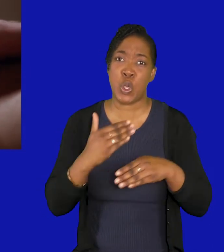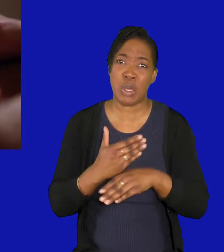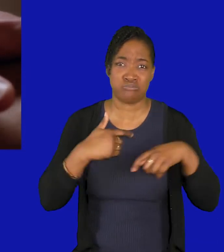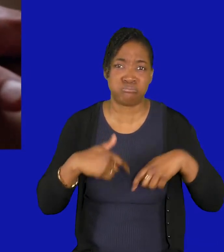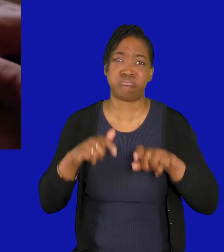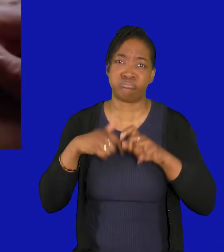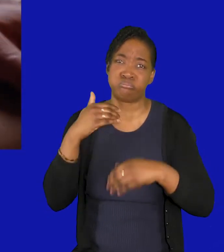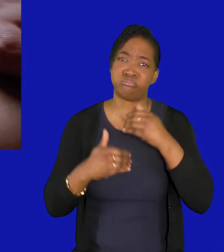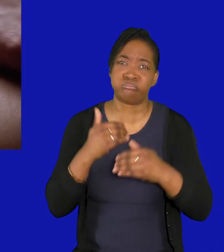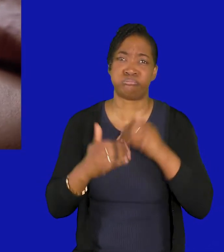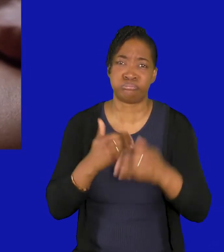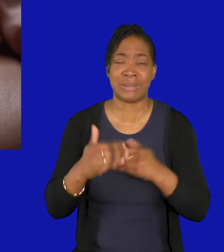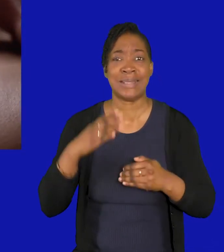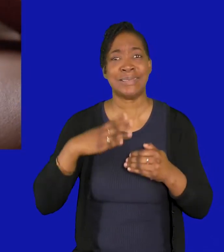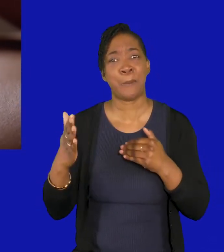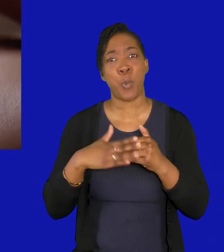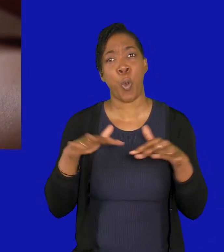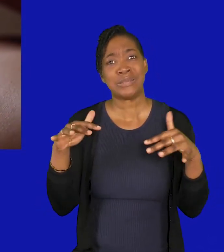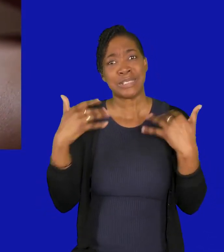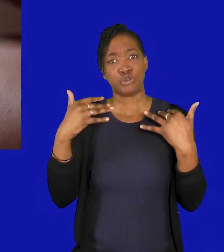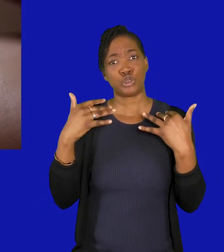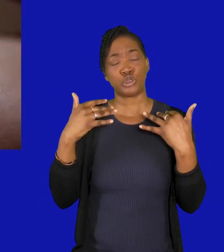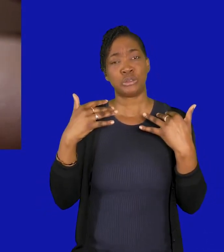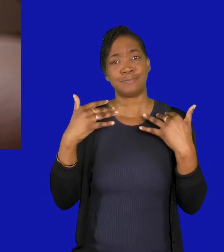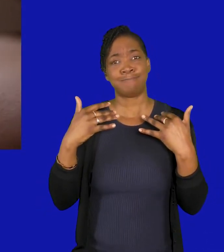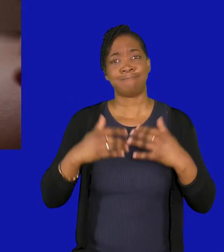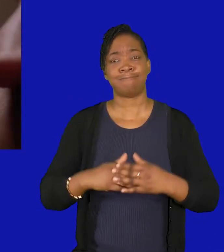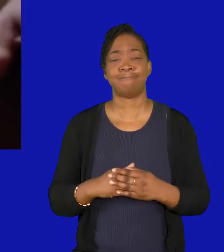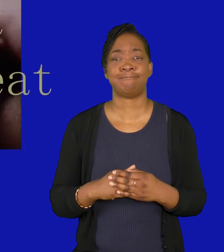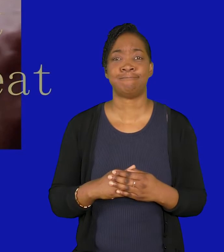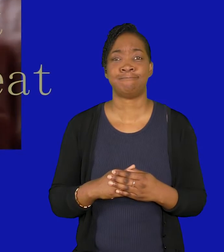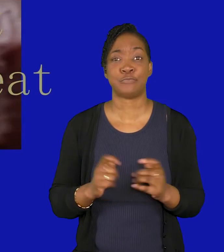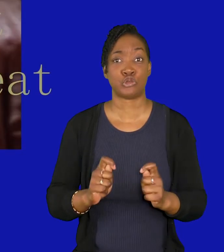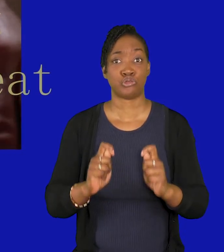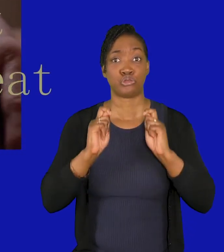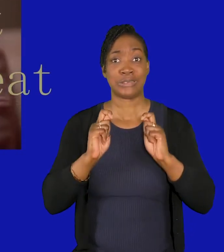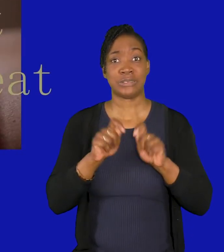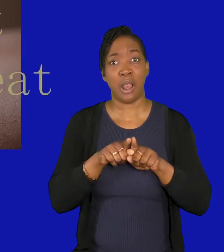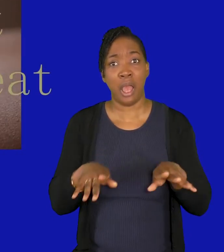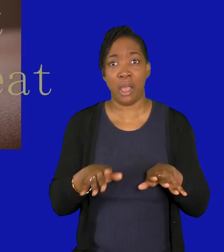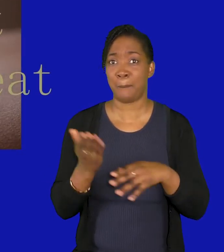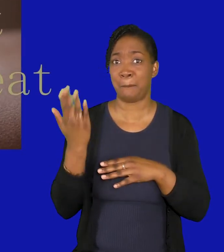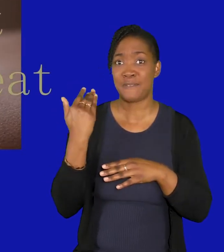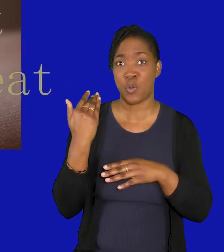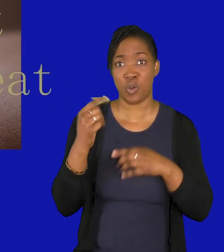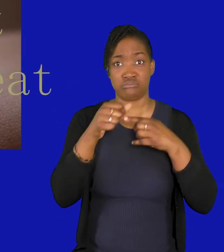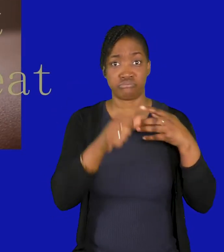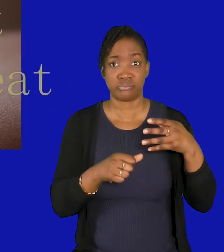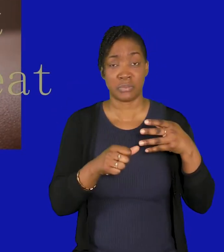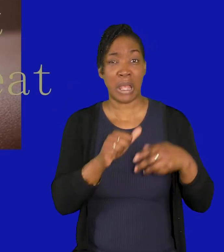[sound of fingernails lightly tapping a surface] so it was nice to pay it more attention for once. Treats, like the ones that I mentioned, are